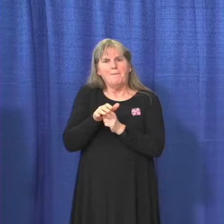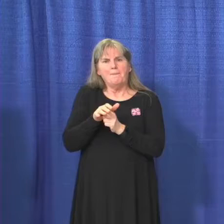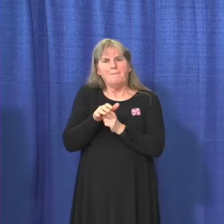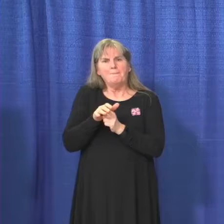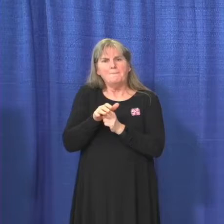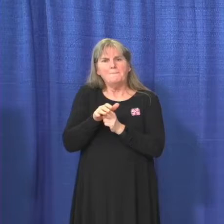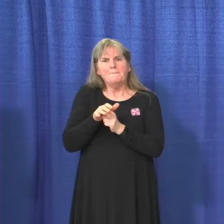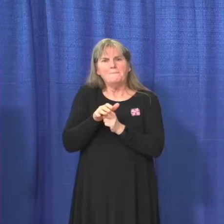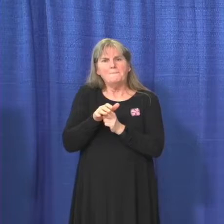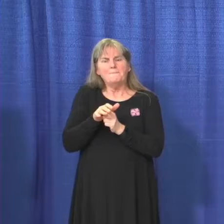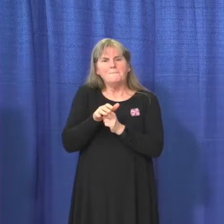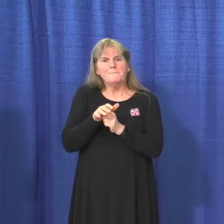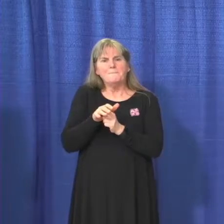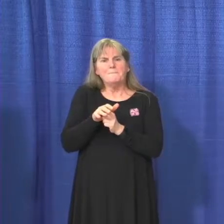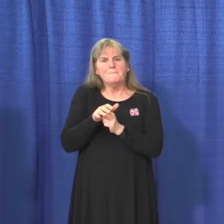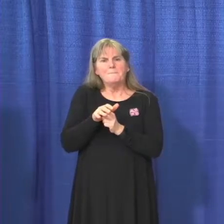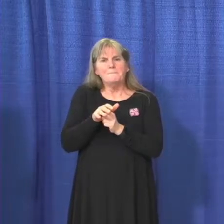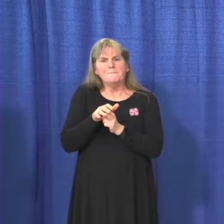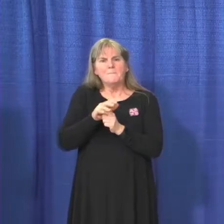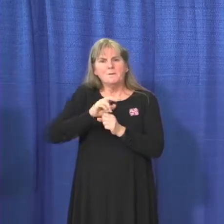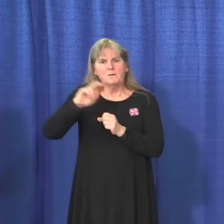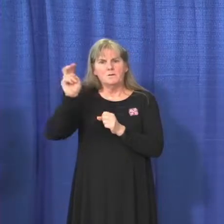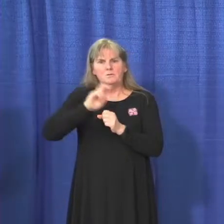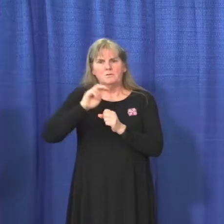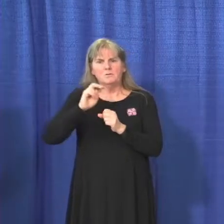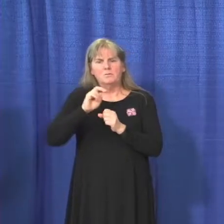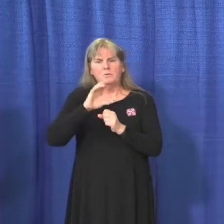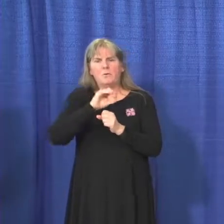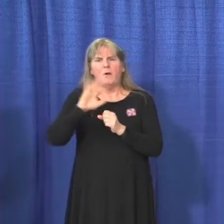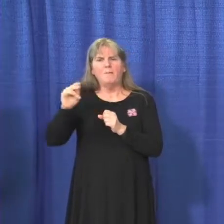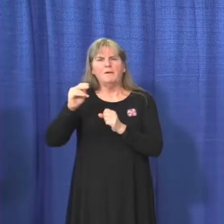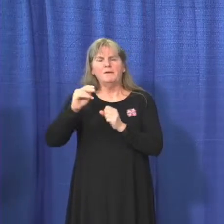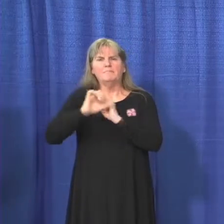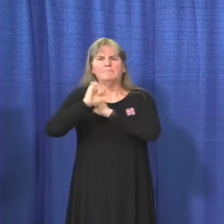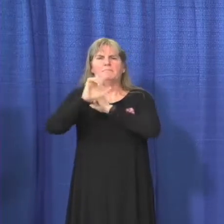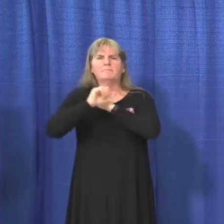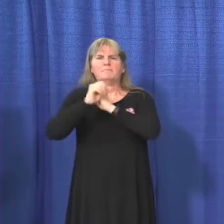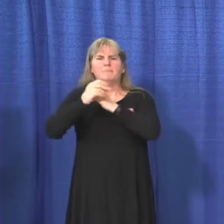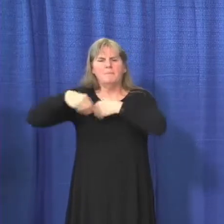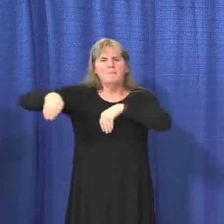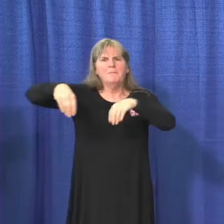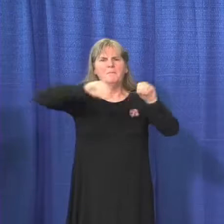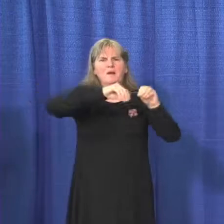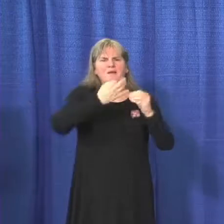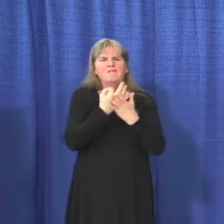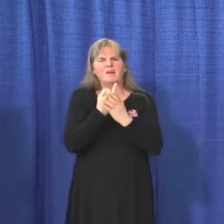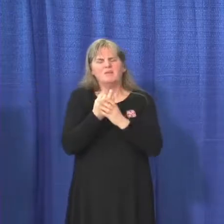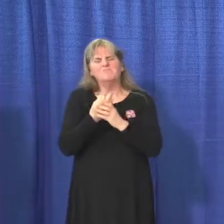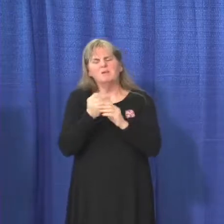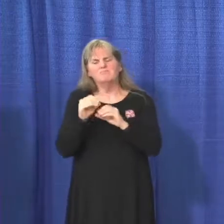sorry Toshi tourism Cooperative marketing fund that will bring this fund up to $1 million. This program will help support